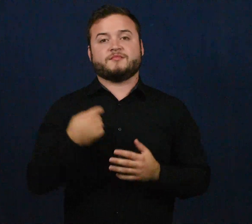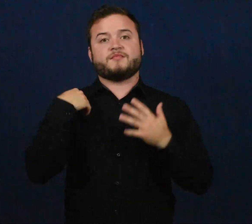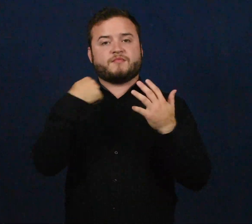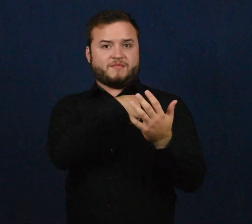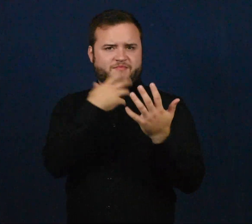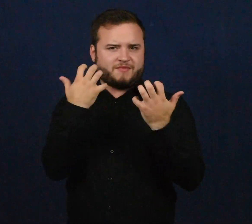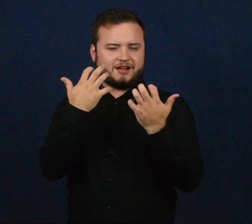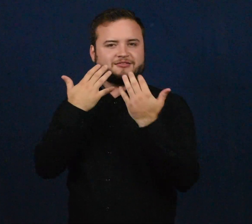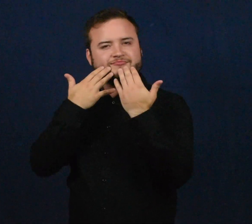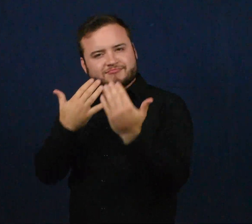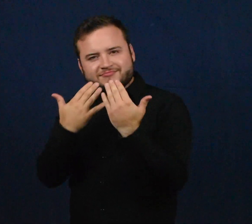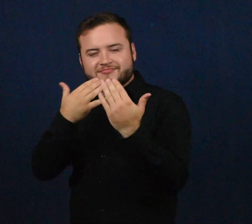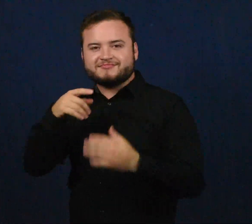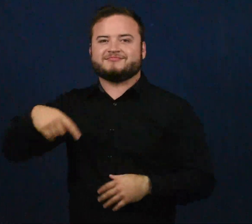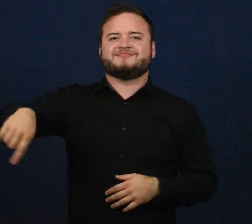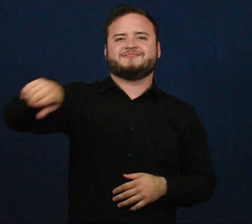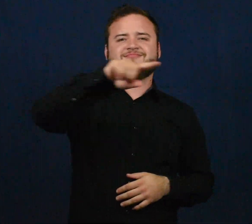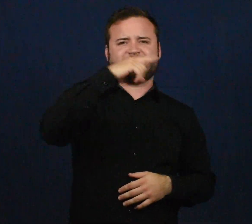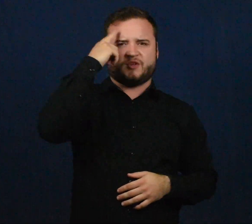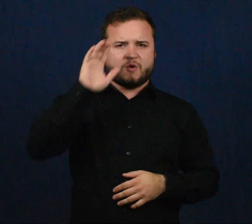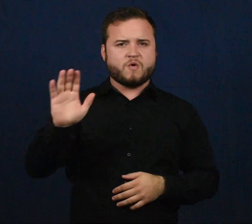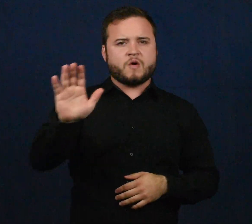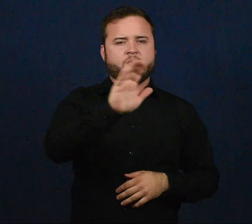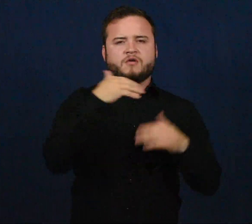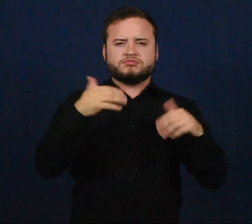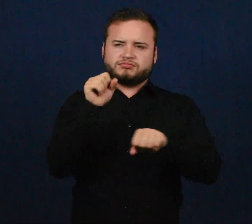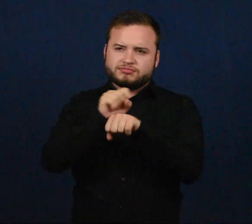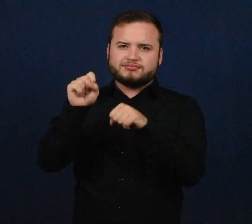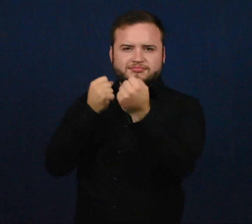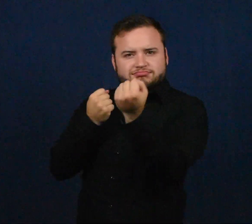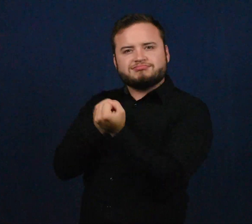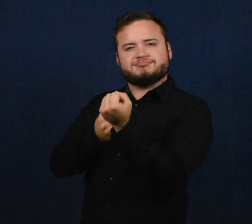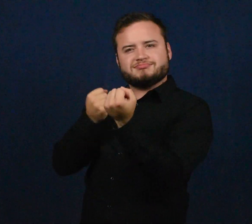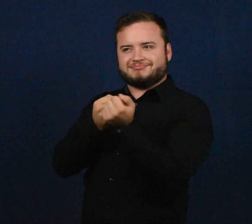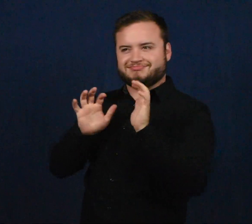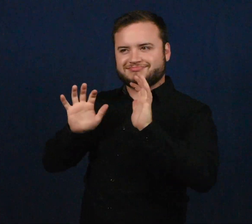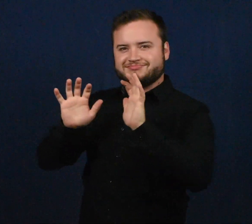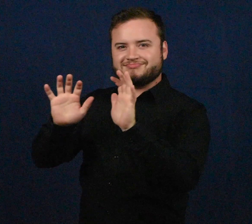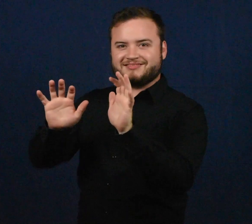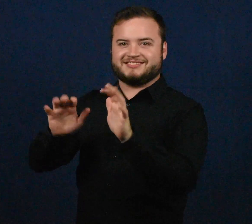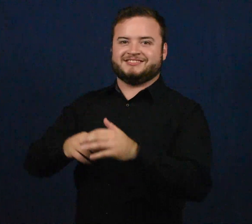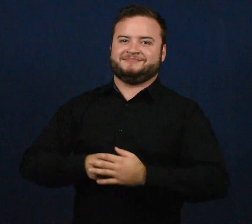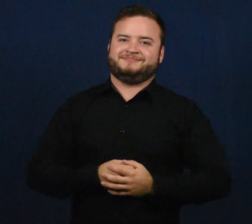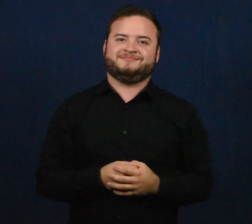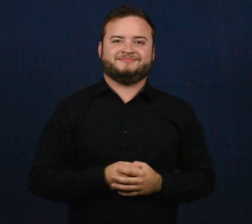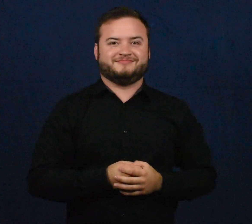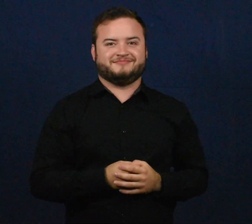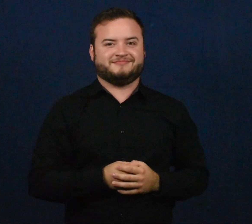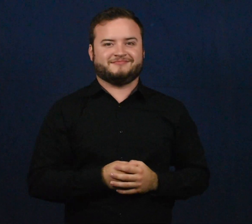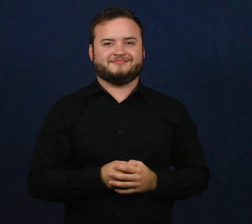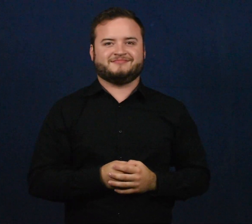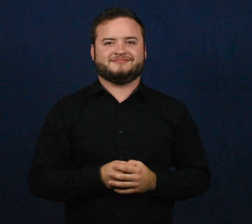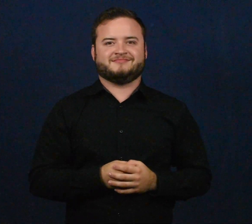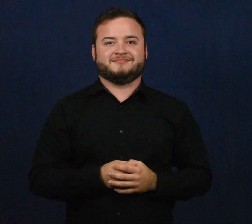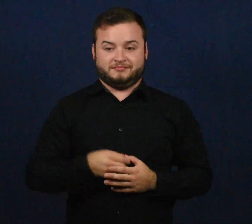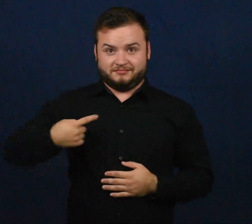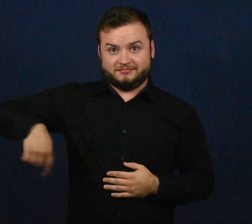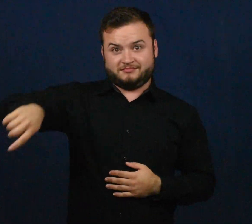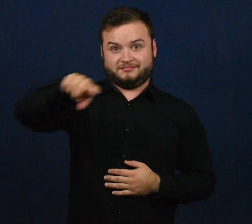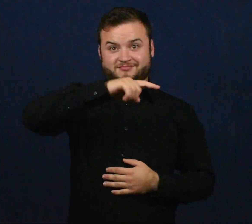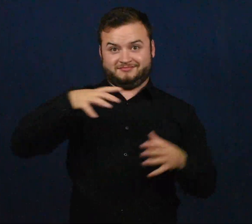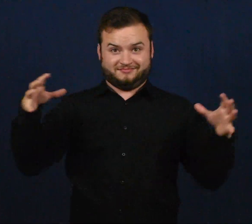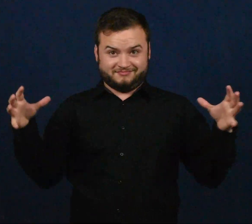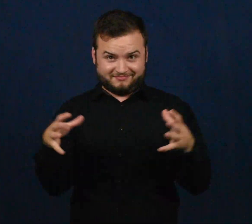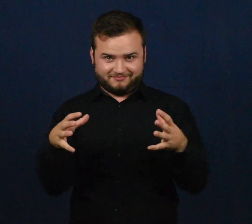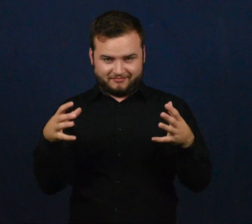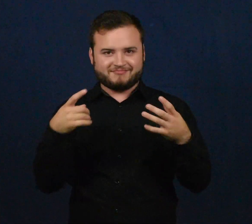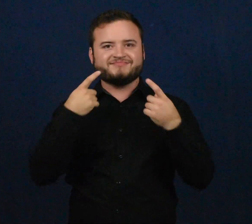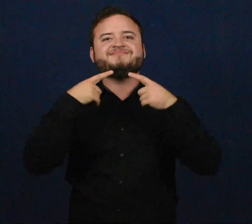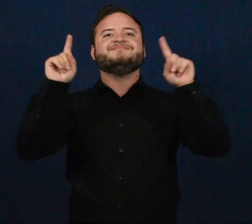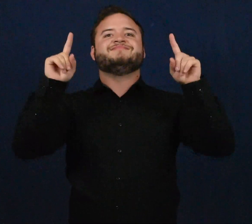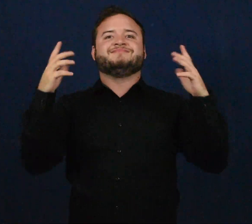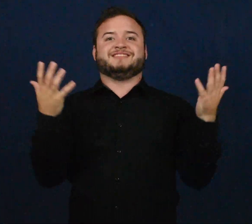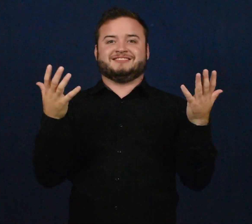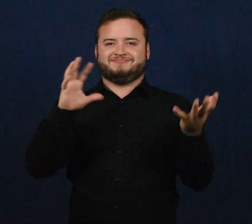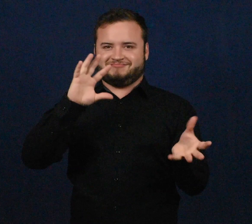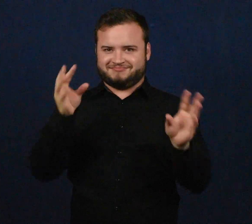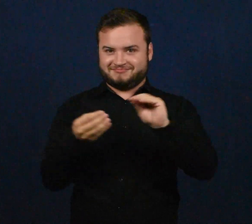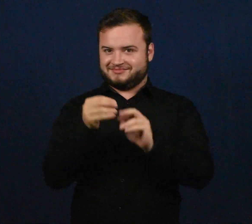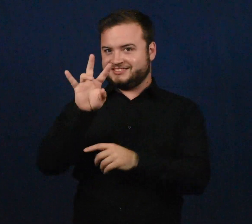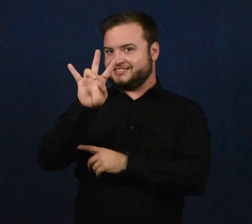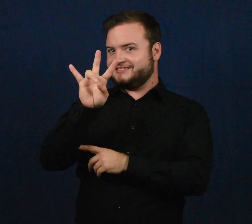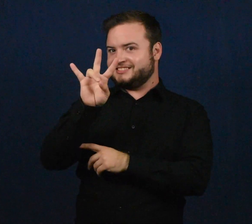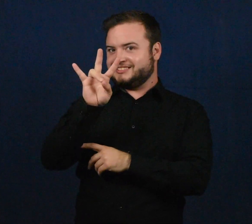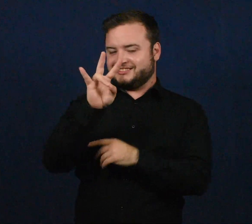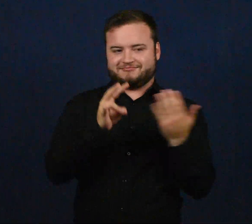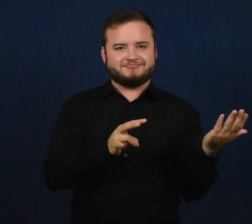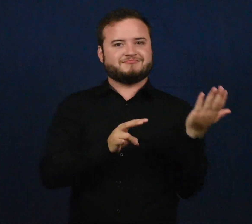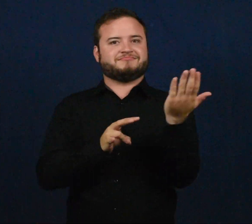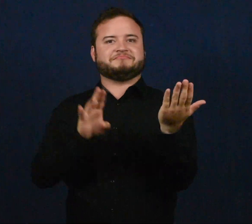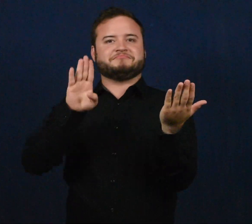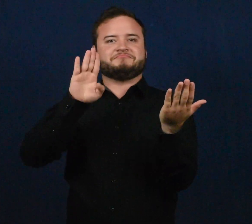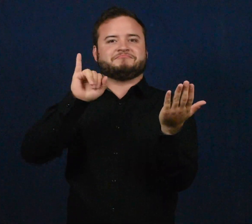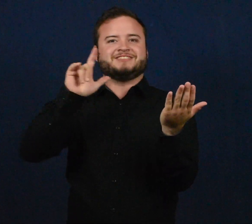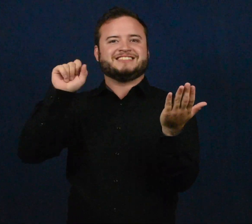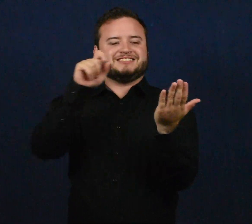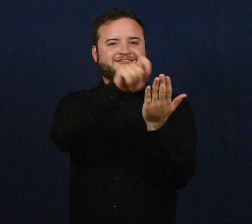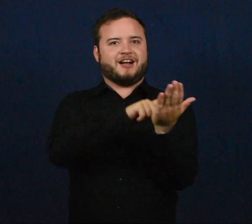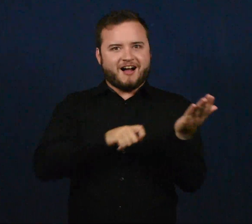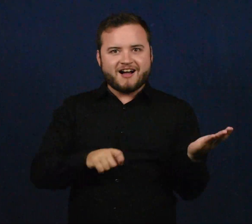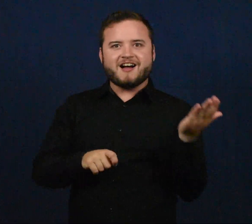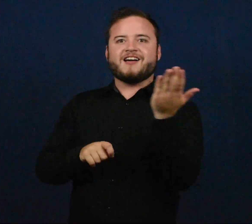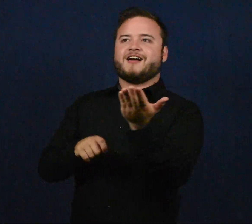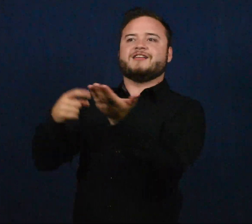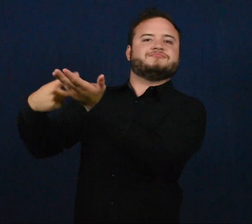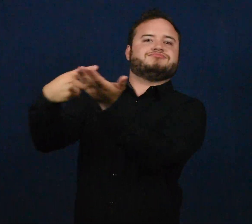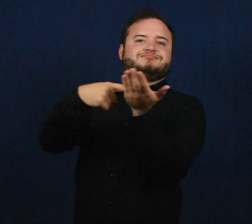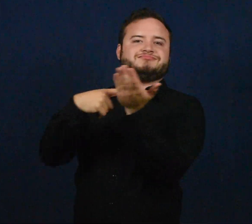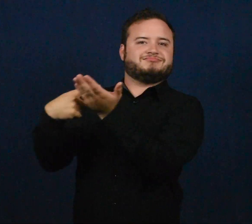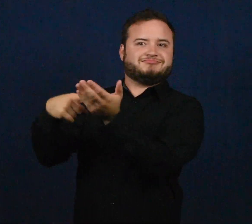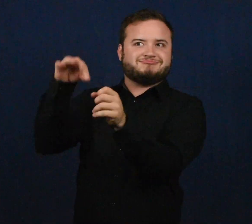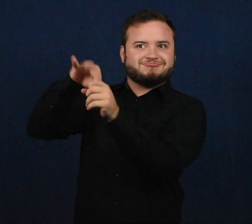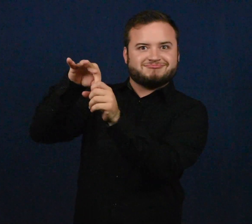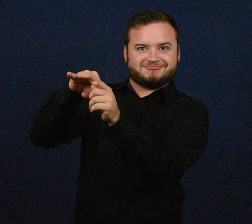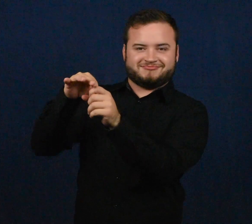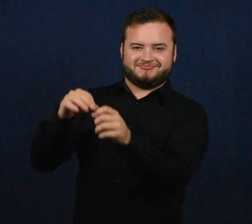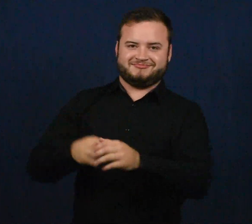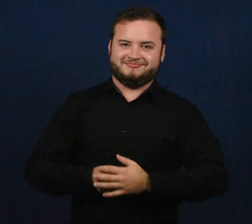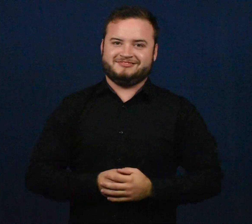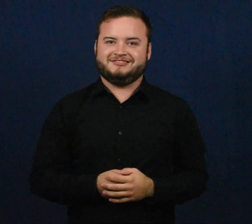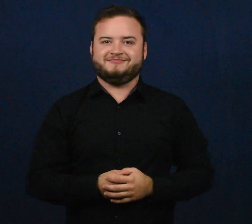Thank you for your advocacy. Together, we introduced seven bills.